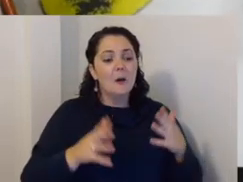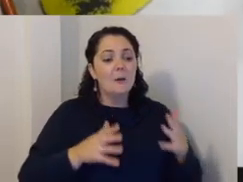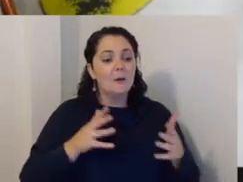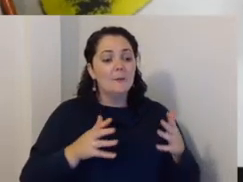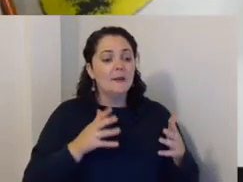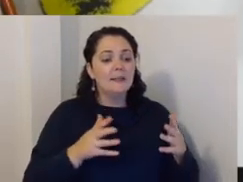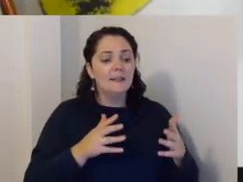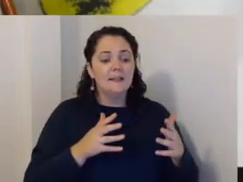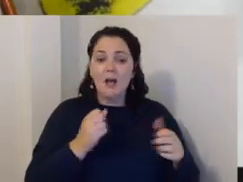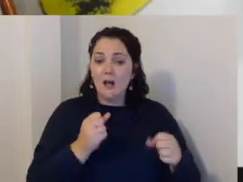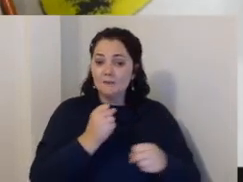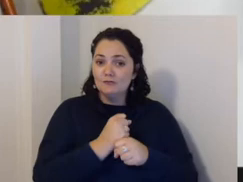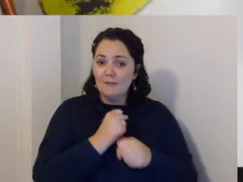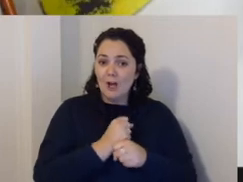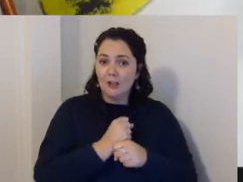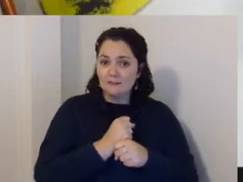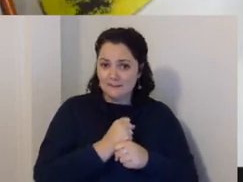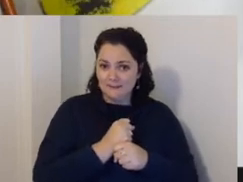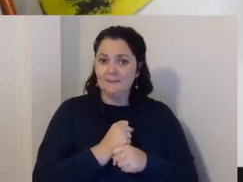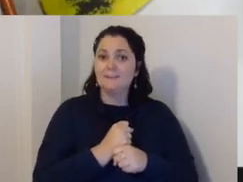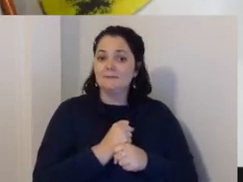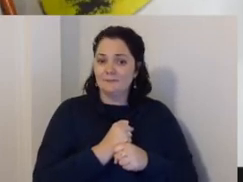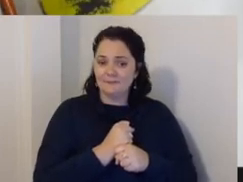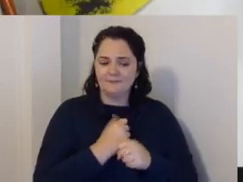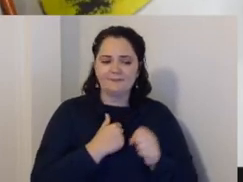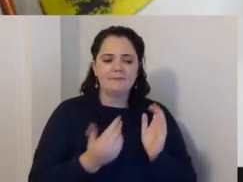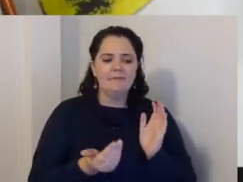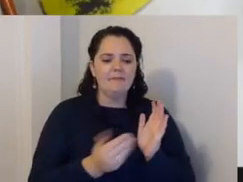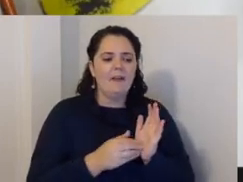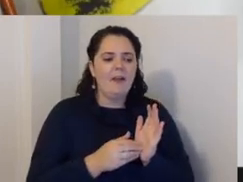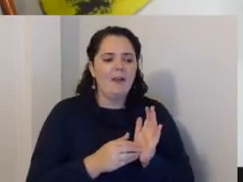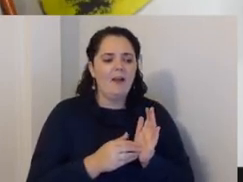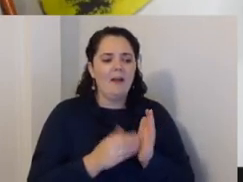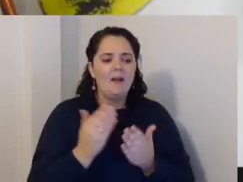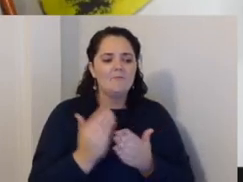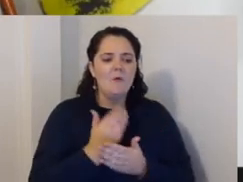I've got that uh that graphite, I've added a bit more to darken you know and I would keep that